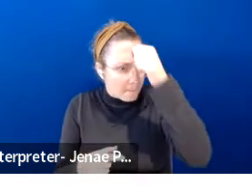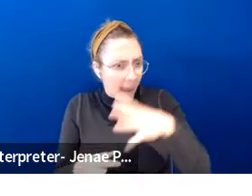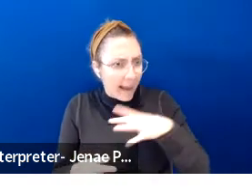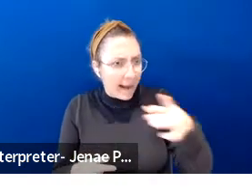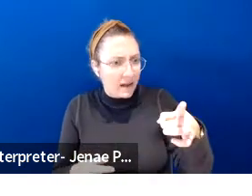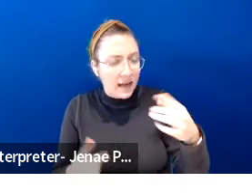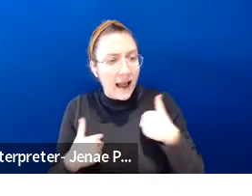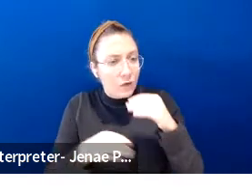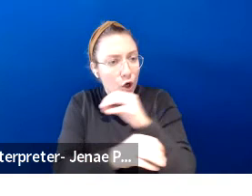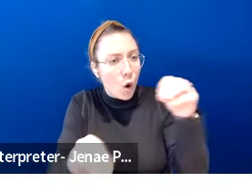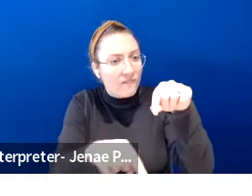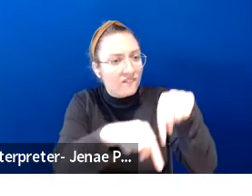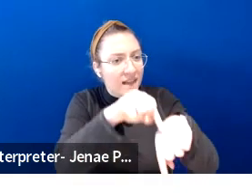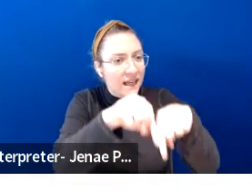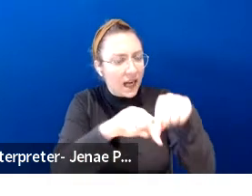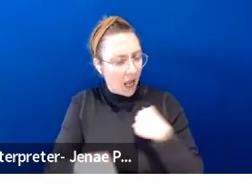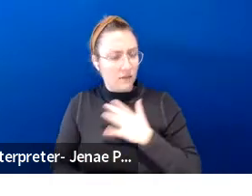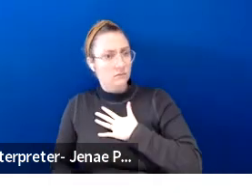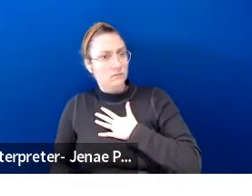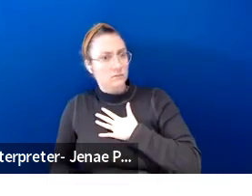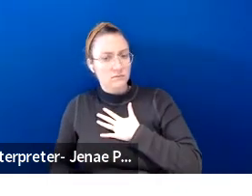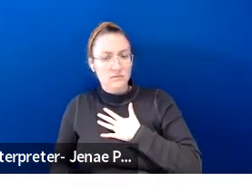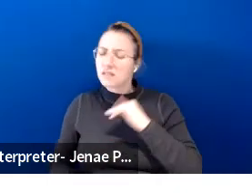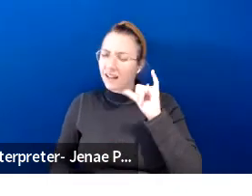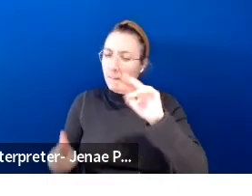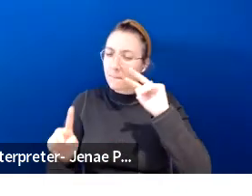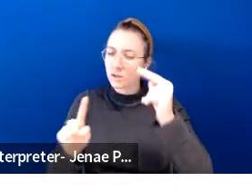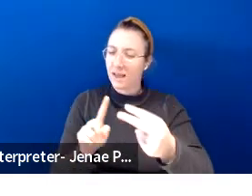And that really puts things into perspective. And I think with the students and with each other, we have to say